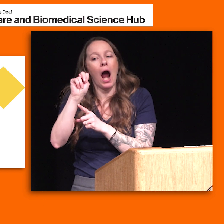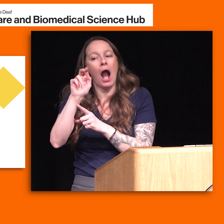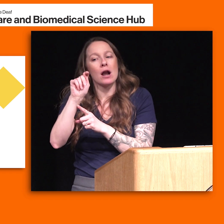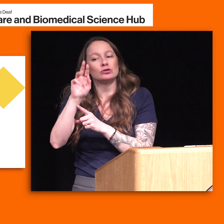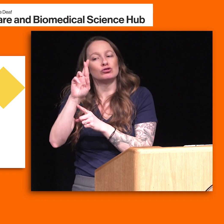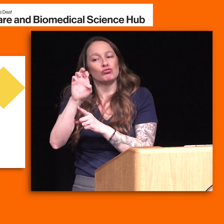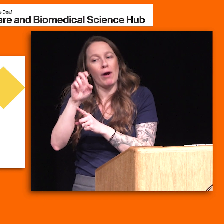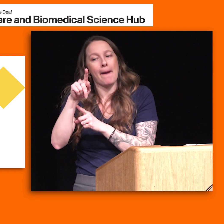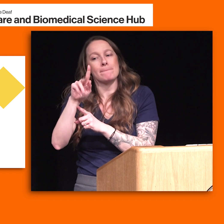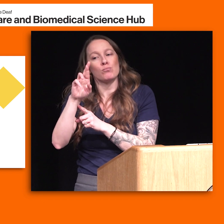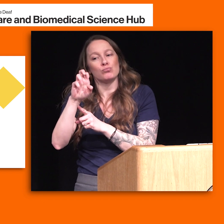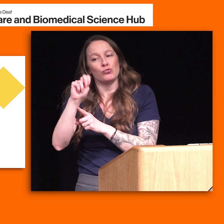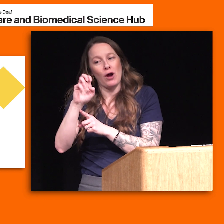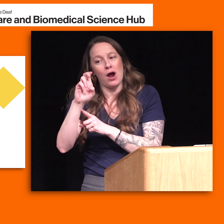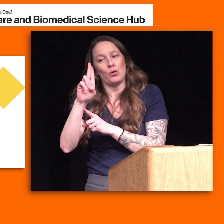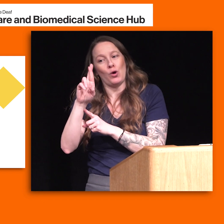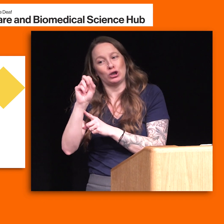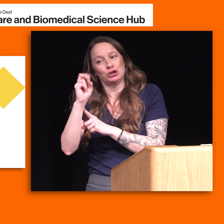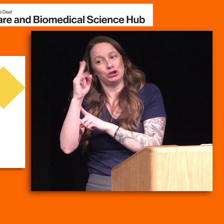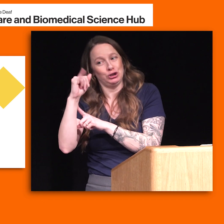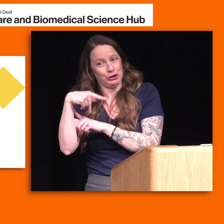I decided to take an entrepreneurship class.